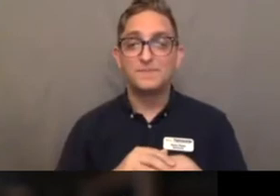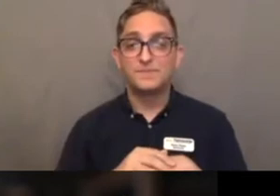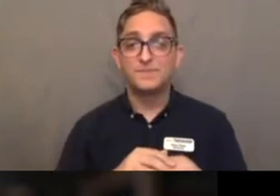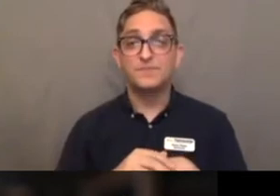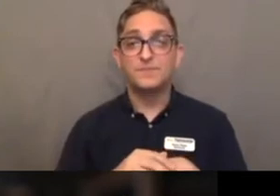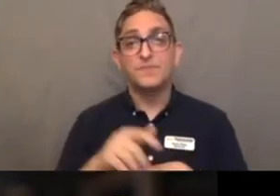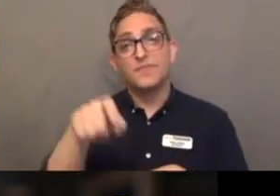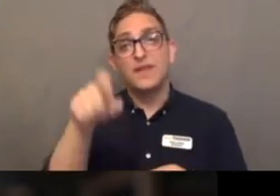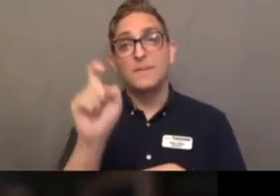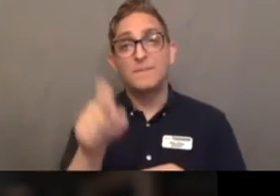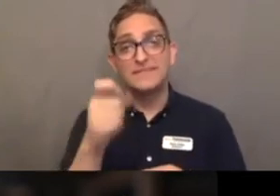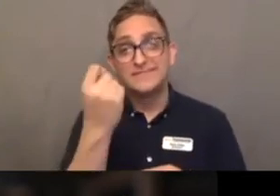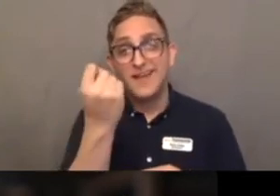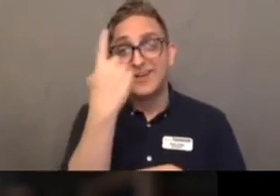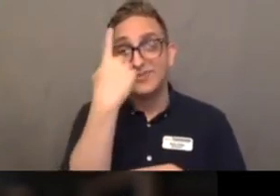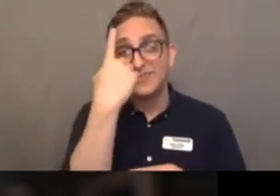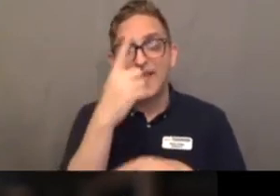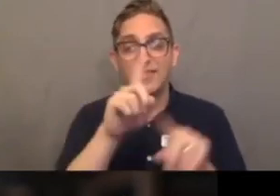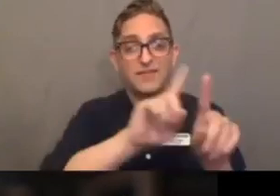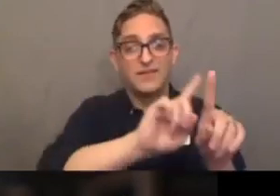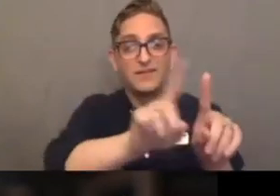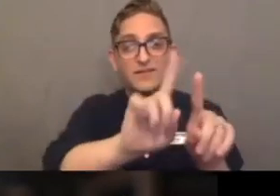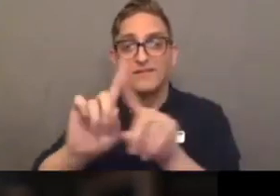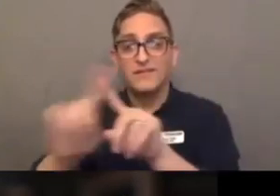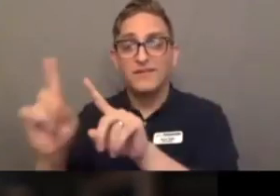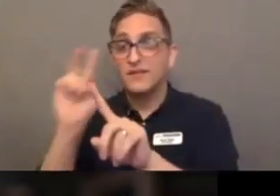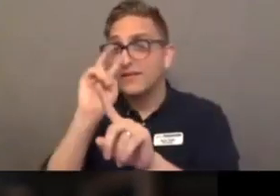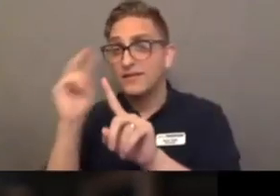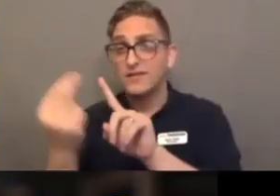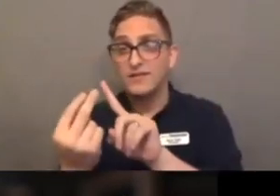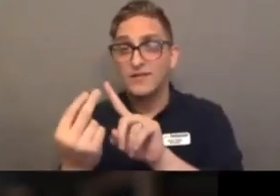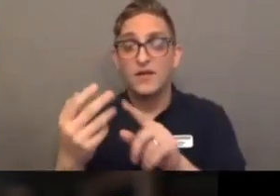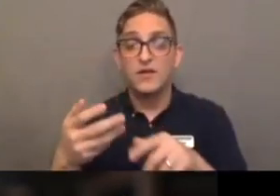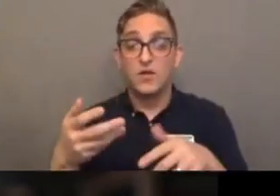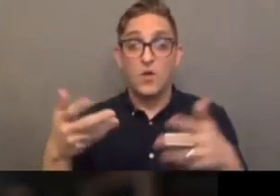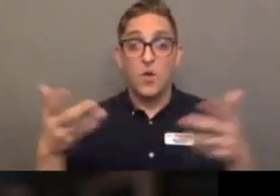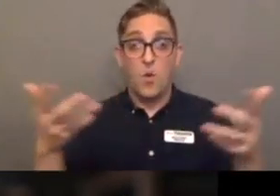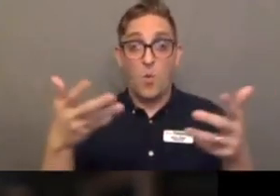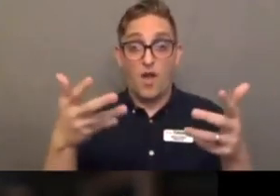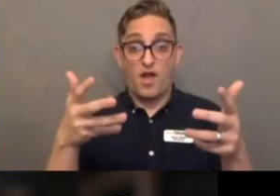dimensions are. We have to understand what the edges of those dimensions look like. We